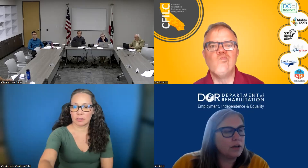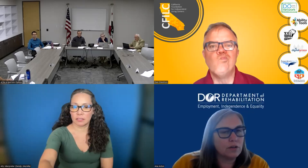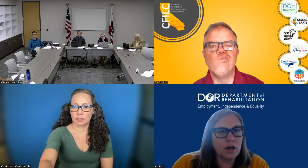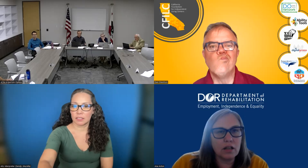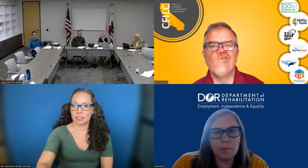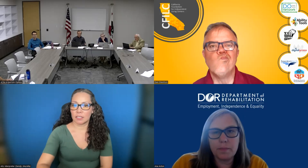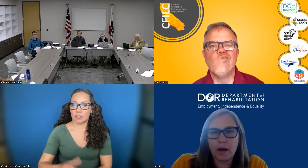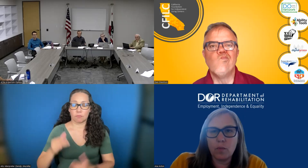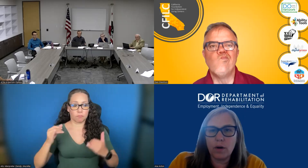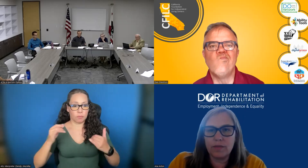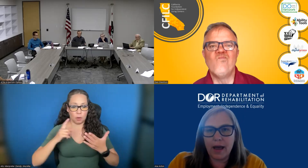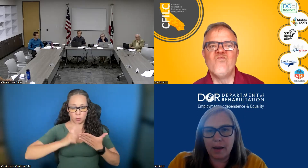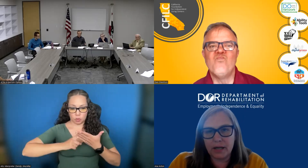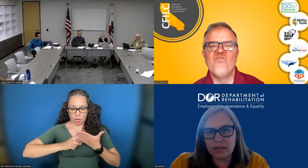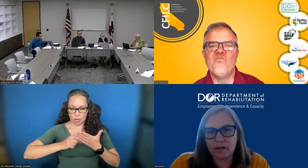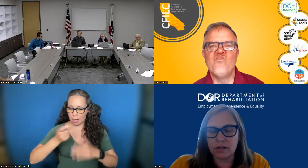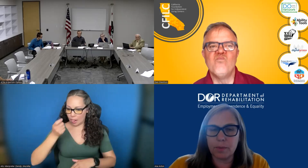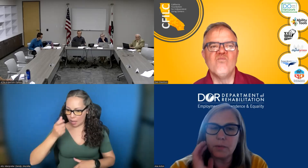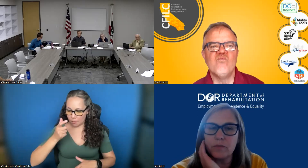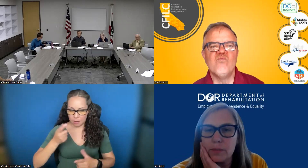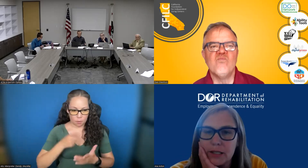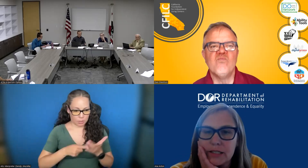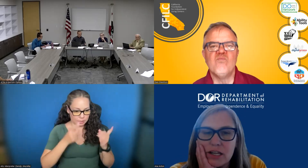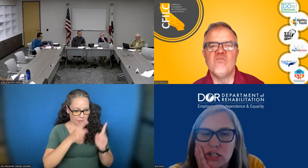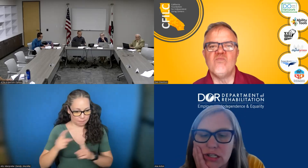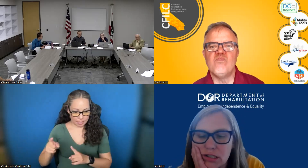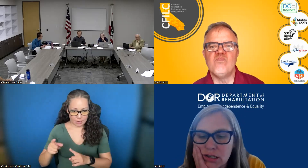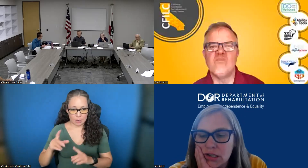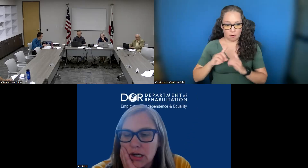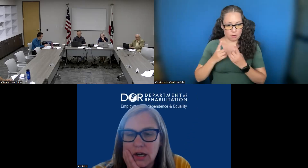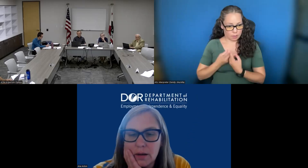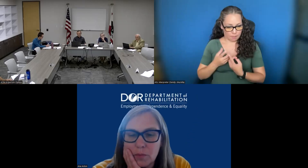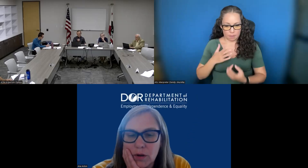you talk a little bit about what the happenings here at the Department of Rehabilitation um well